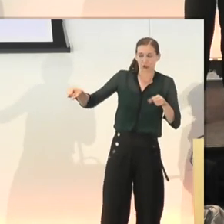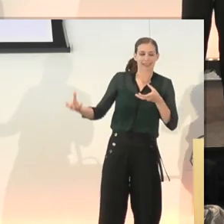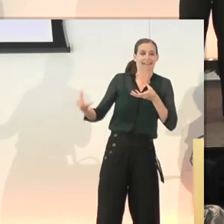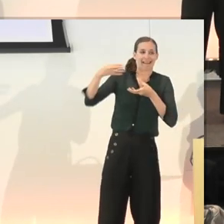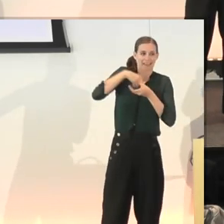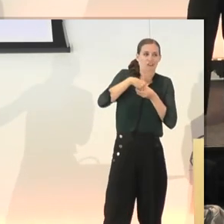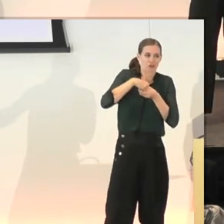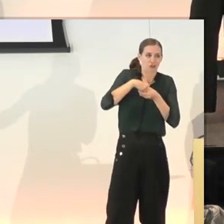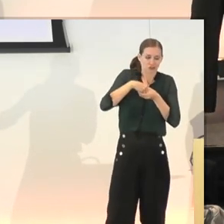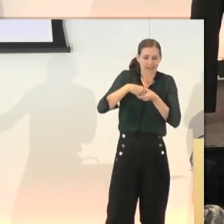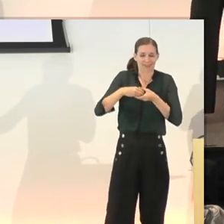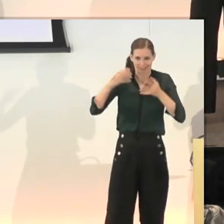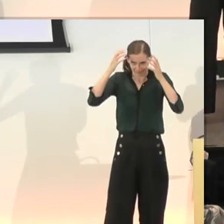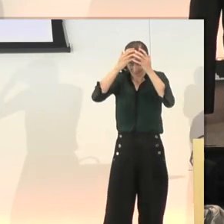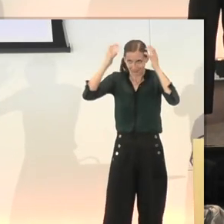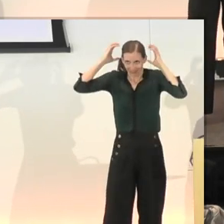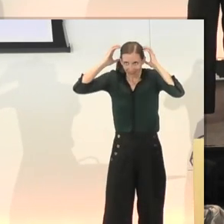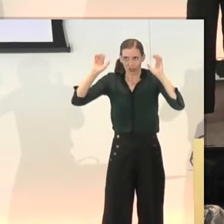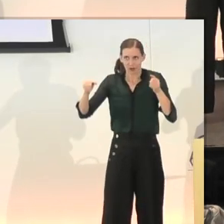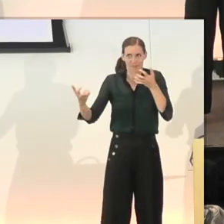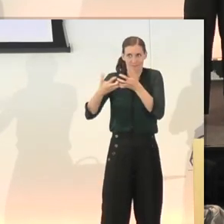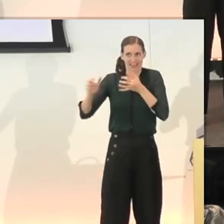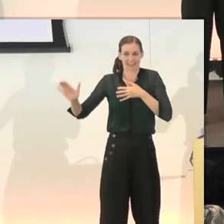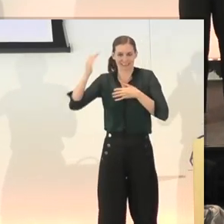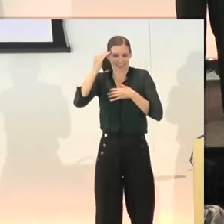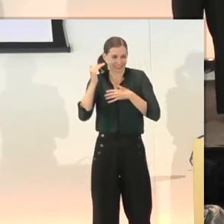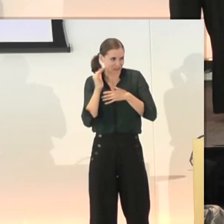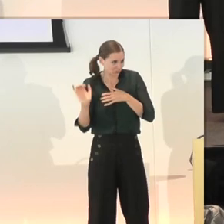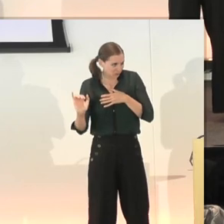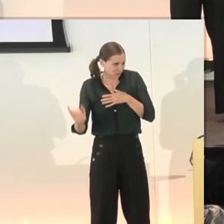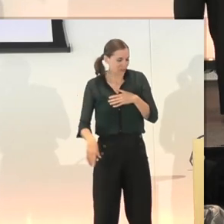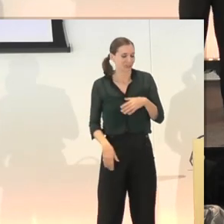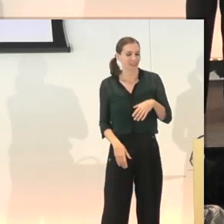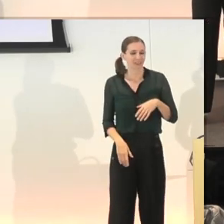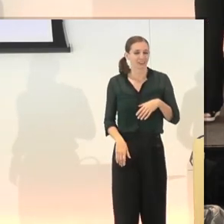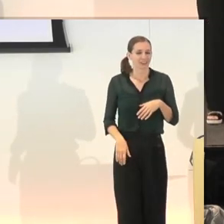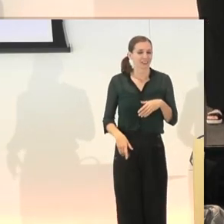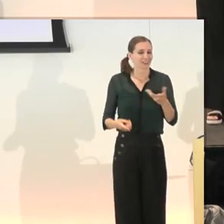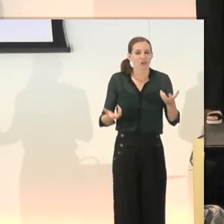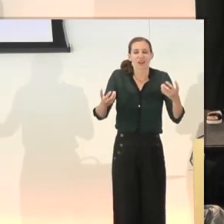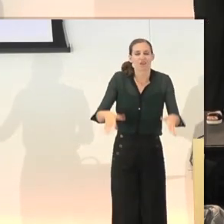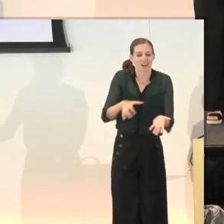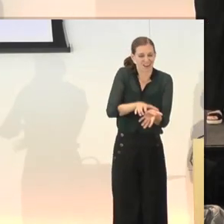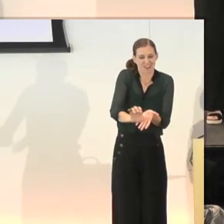Tabitha, who is missing? Who have we excluded because the form factor is not working for